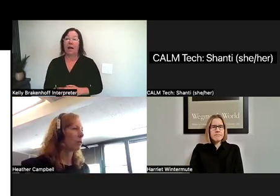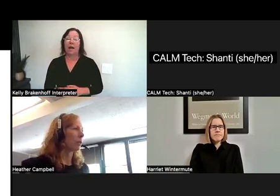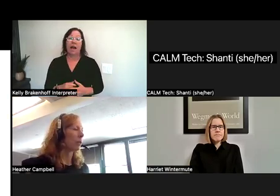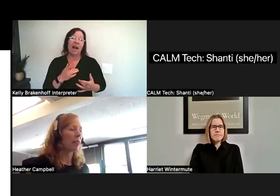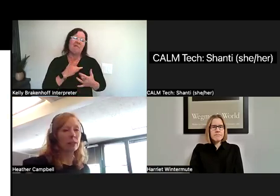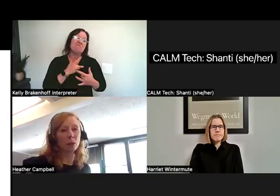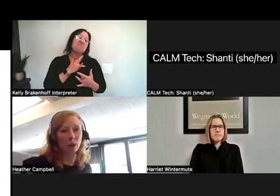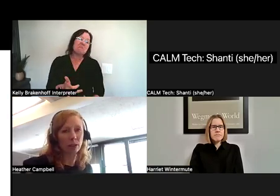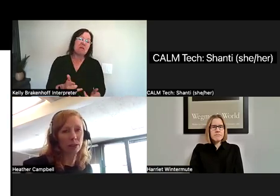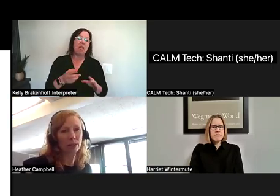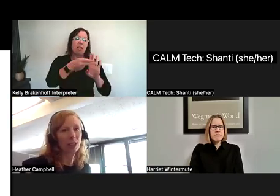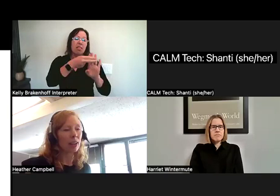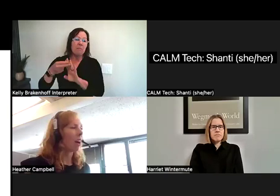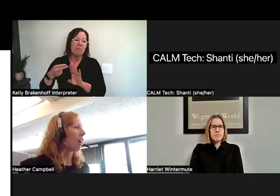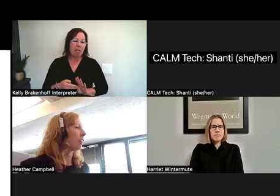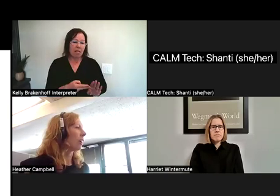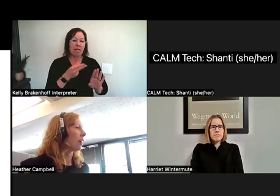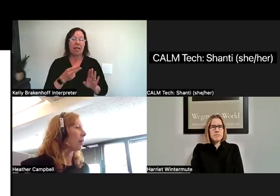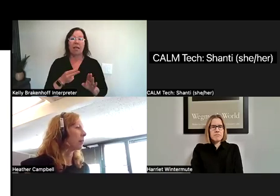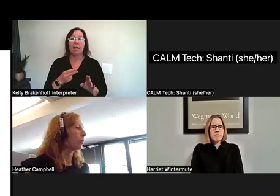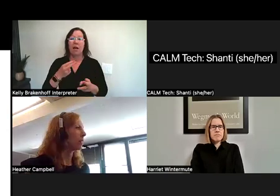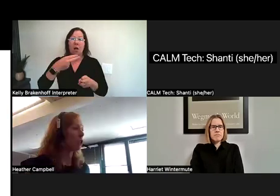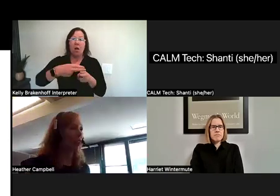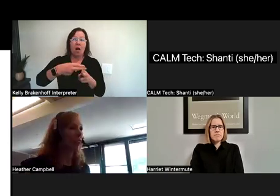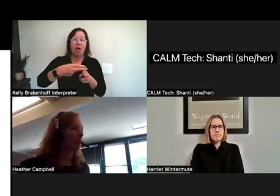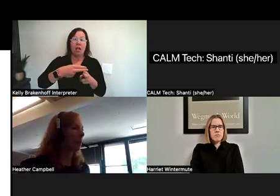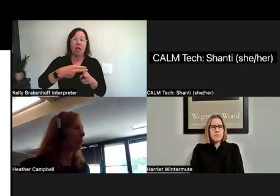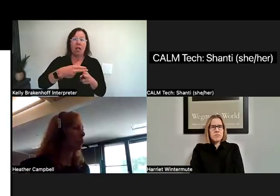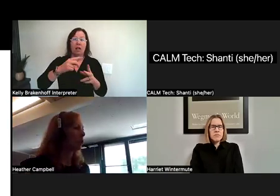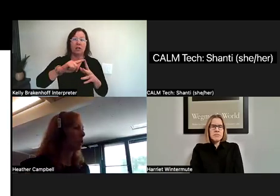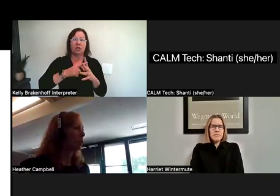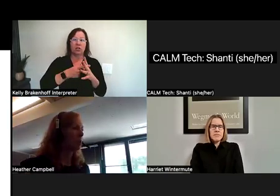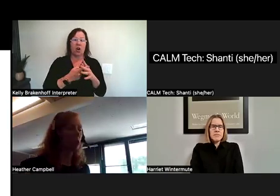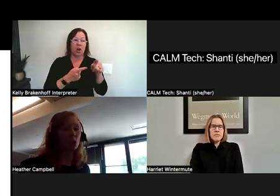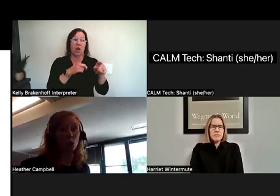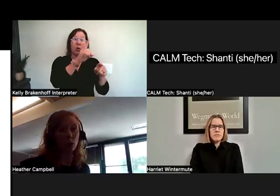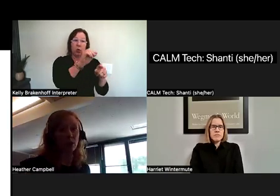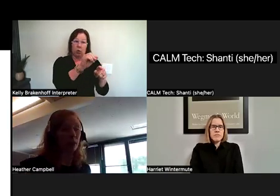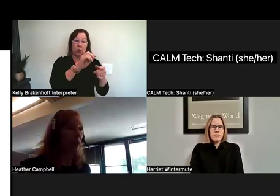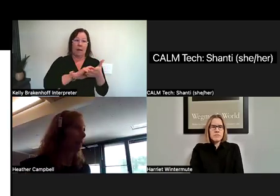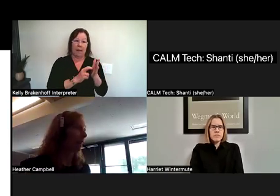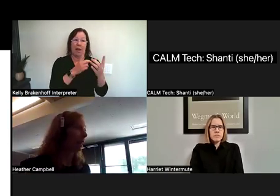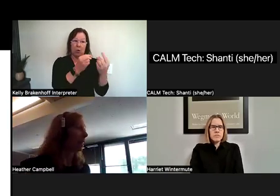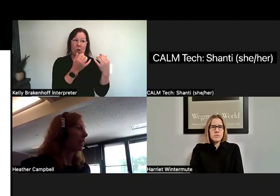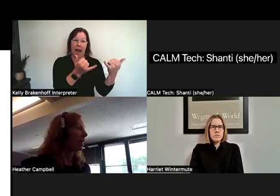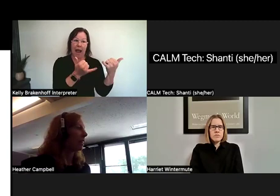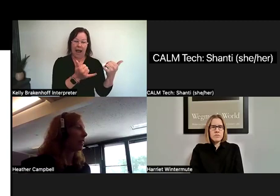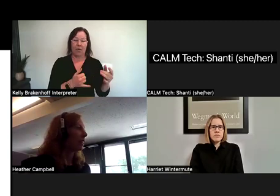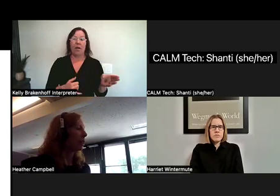for these quadrants are starting at the top left. Do. Which means do this thing immediately. Going